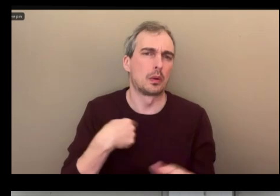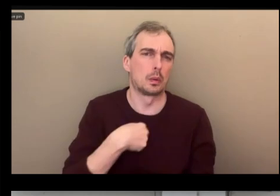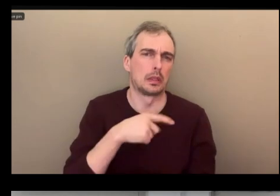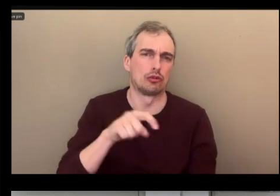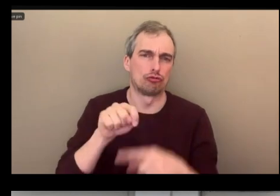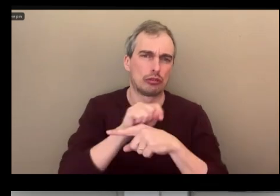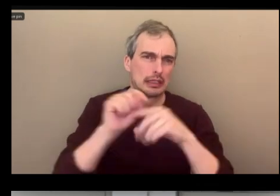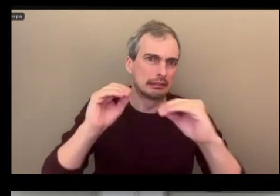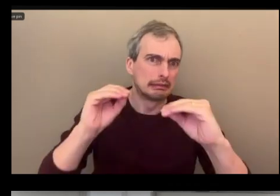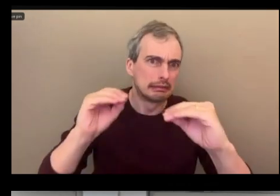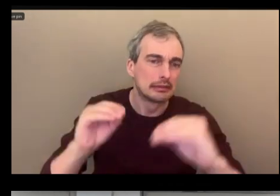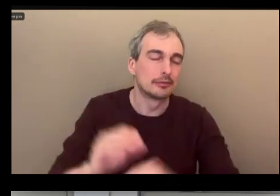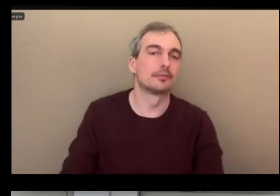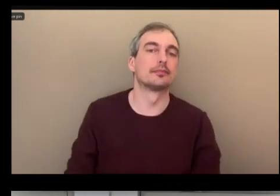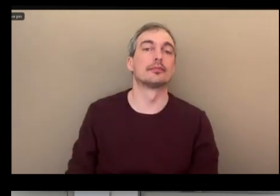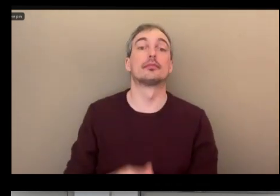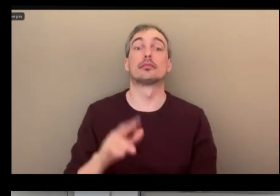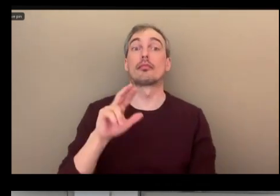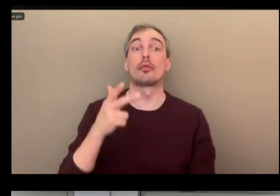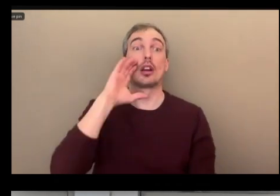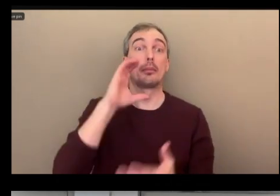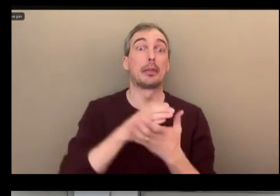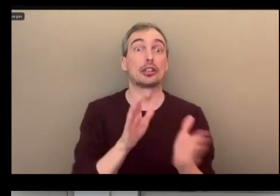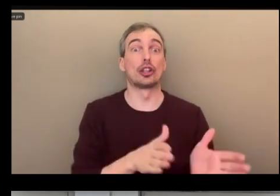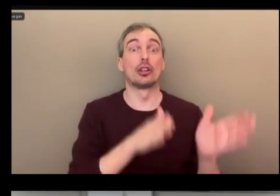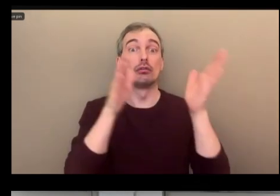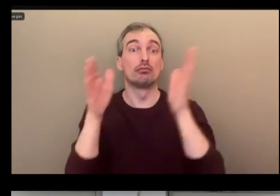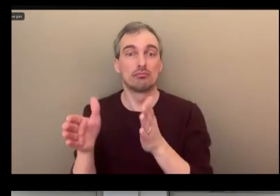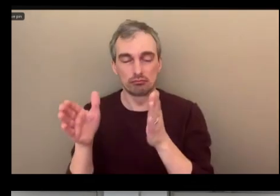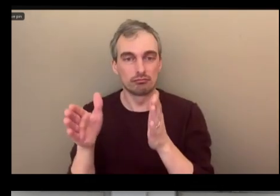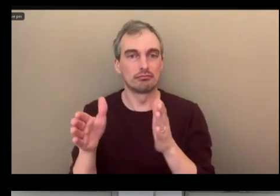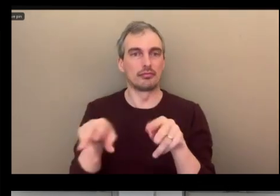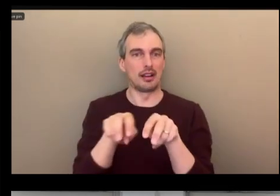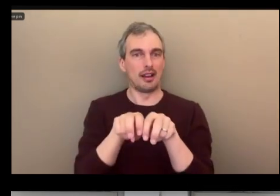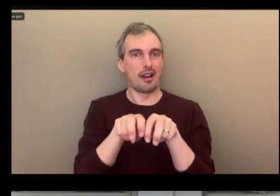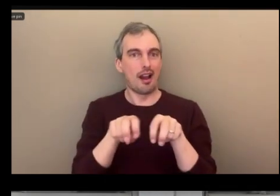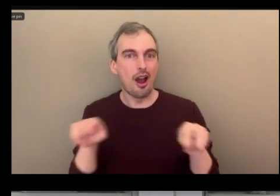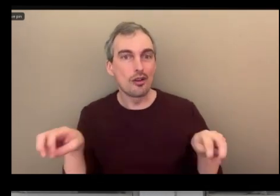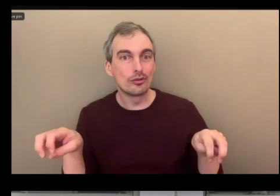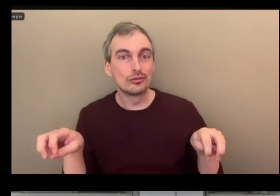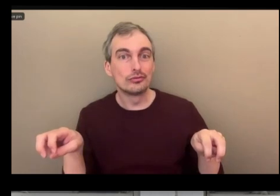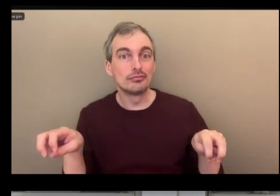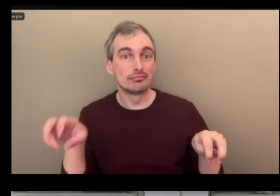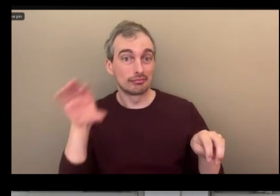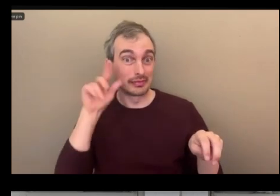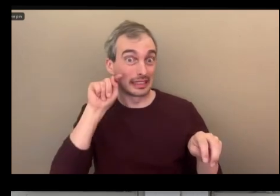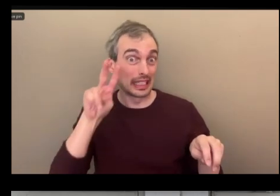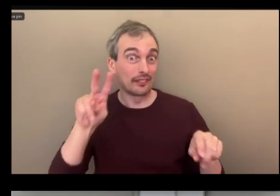That's the little entertainment center. That is the home section. Again, like I said, nothing fancy. That's been the beauty of it.